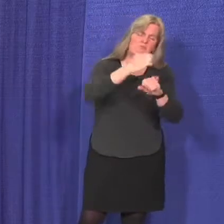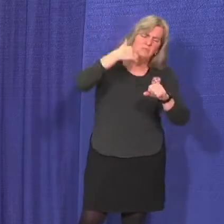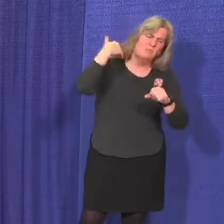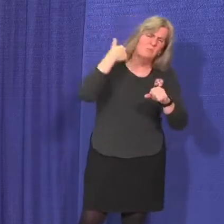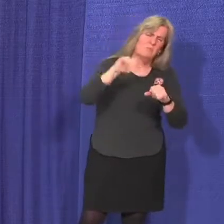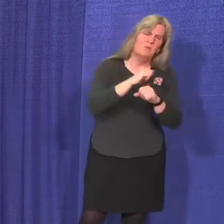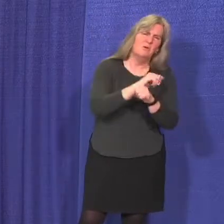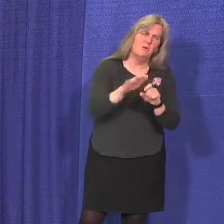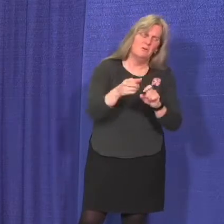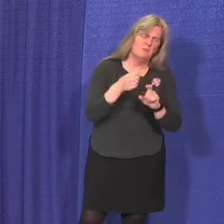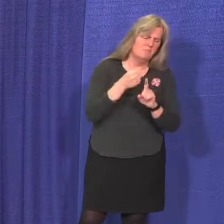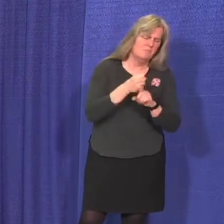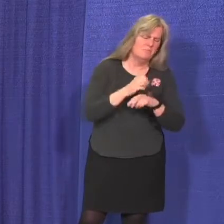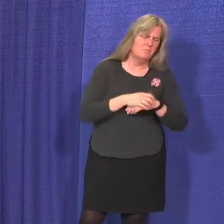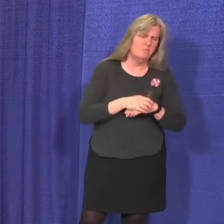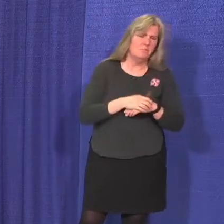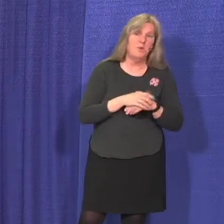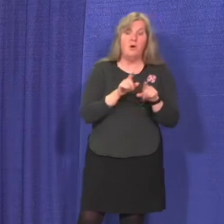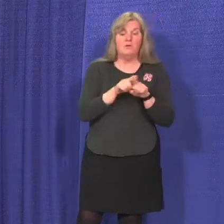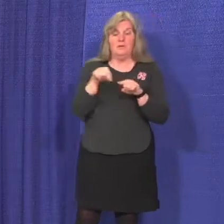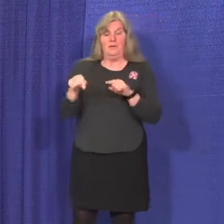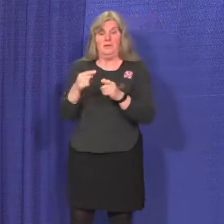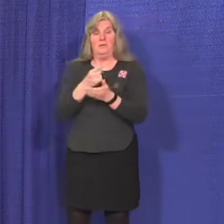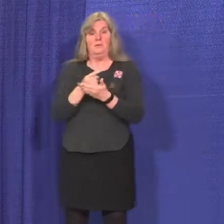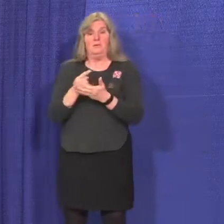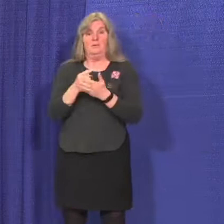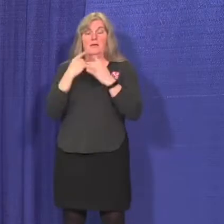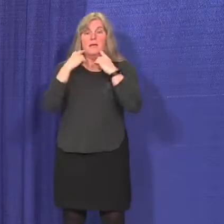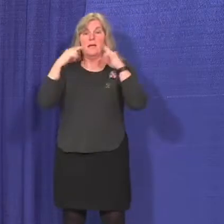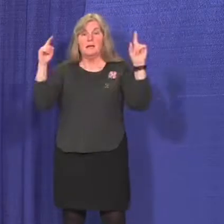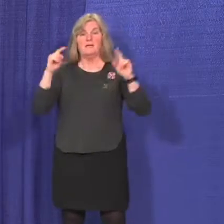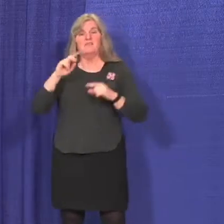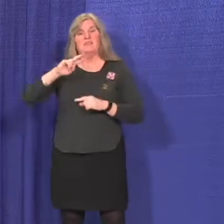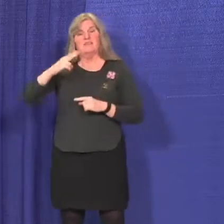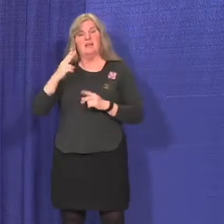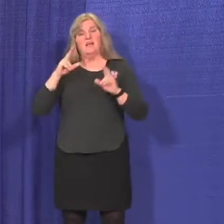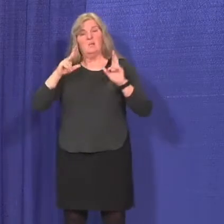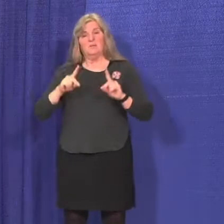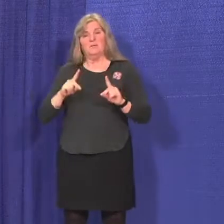doing their duty. Was also announced the second